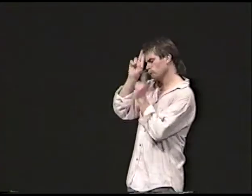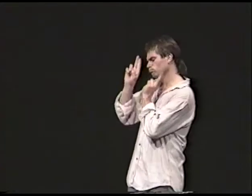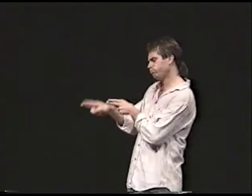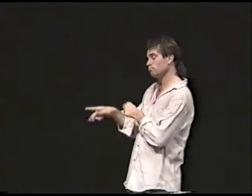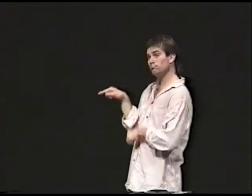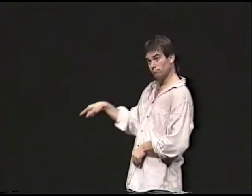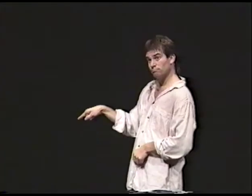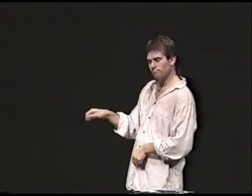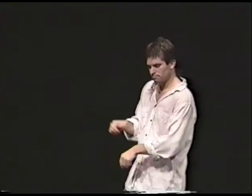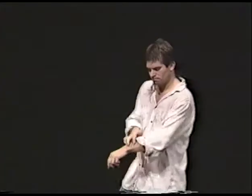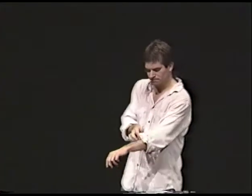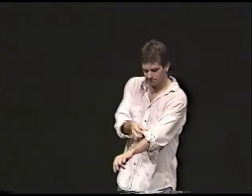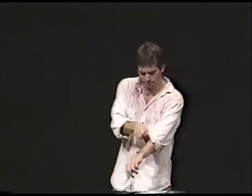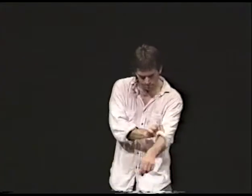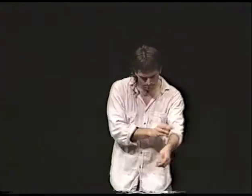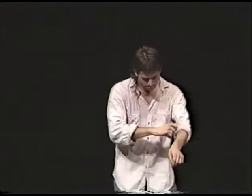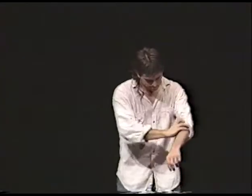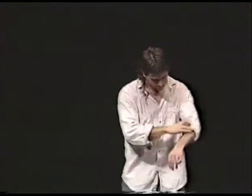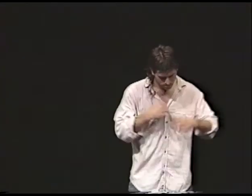And I loved that dog. And this poem is dedicated to him.